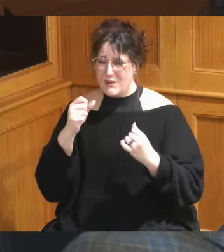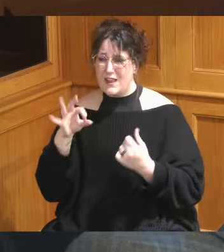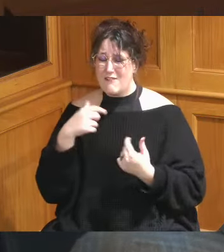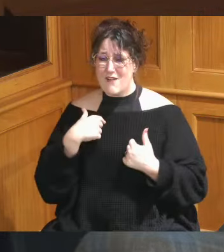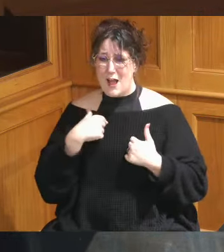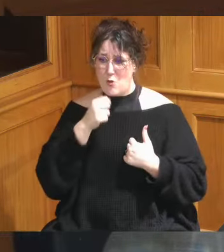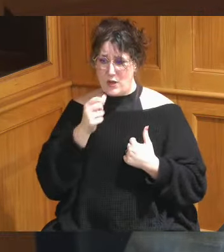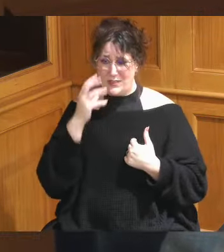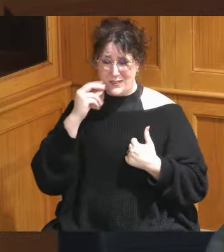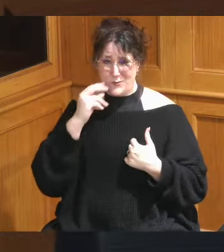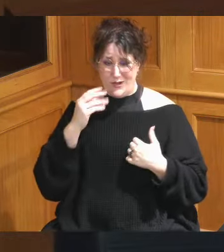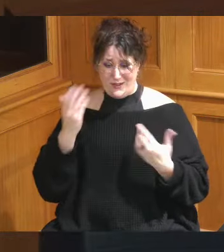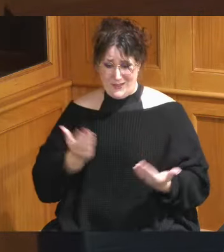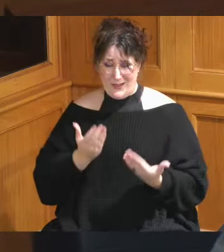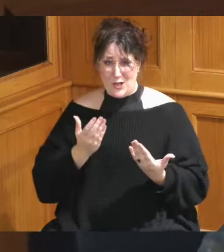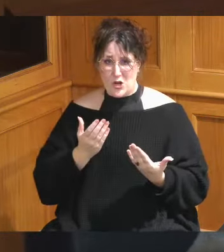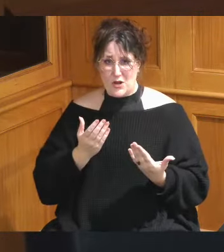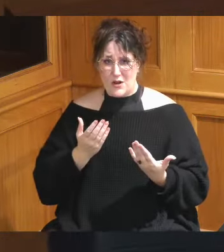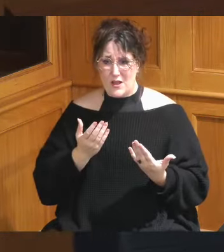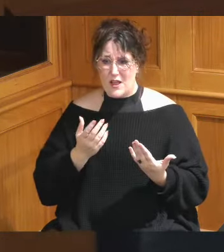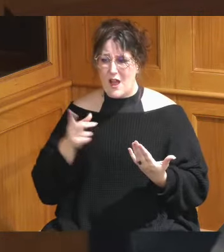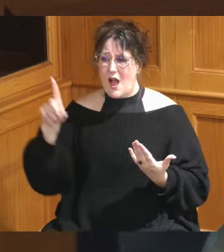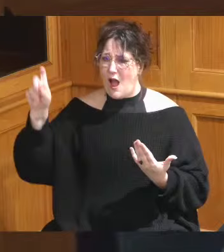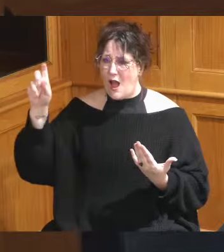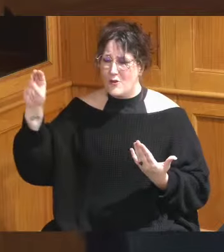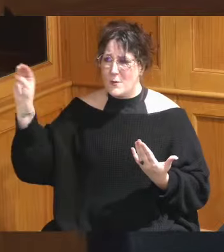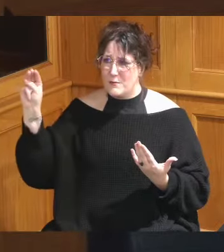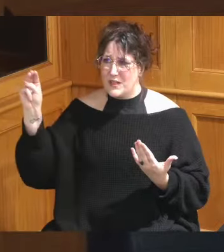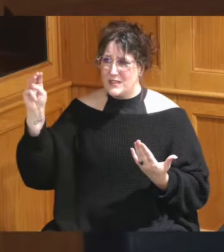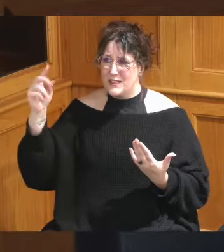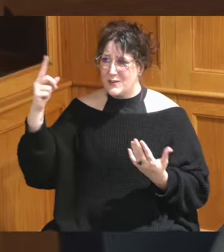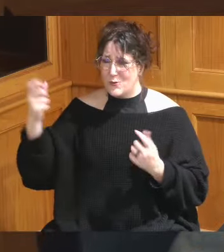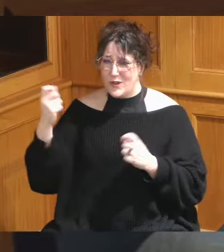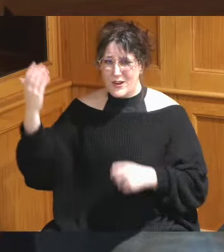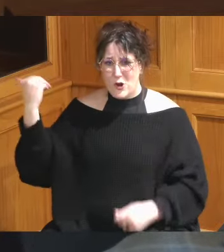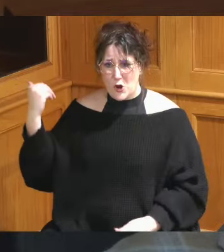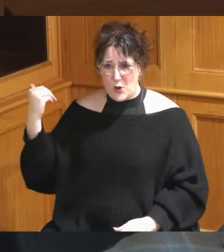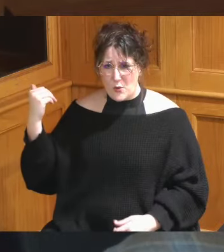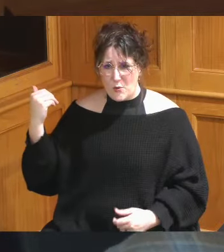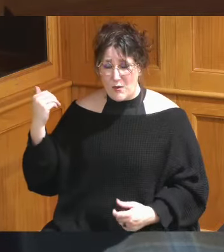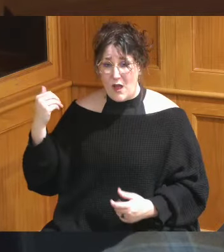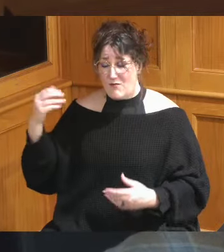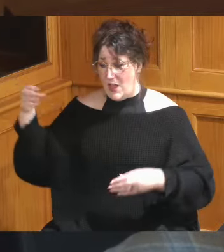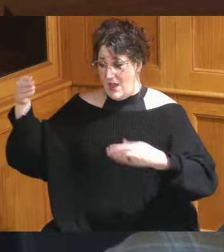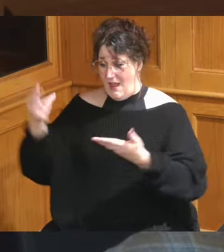kind of thinking how in the world we go from a $100 million a year ago extra money and then you